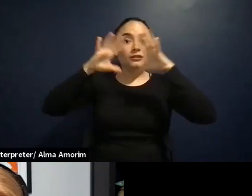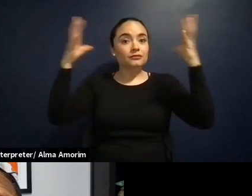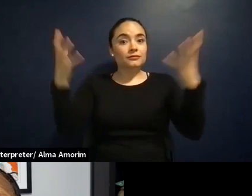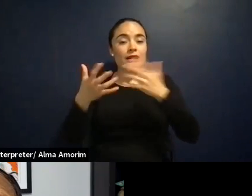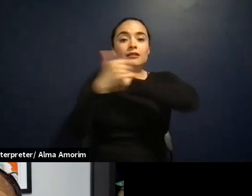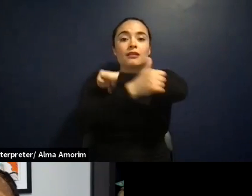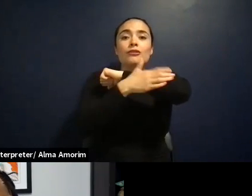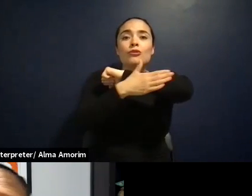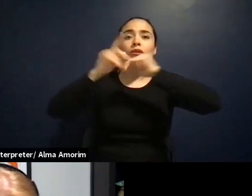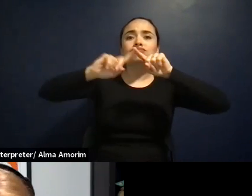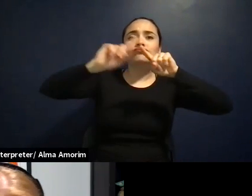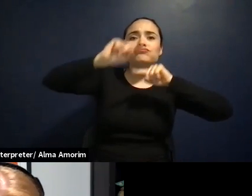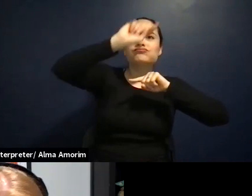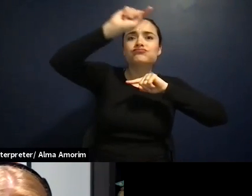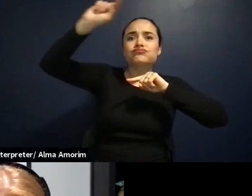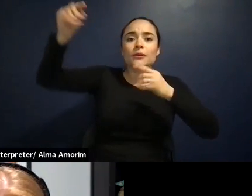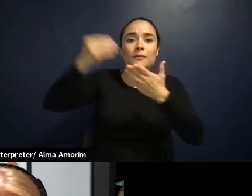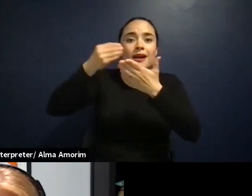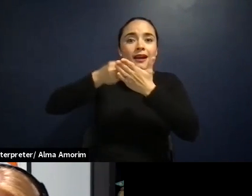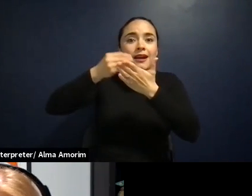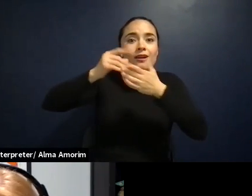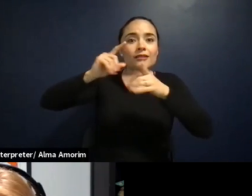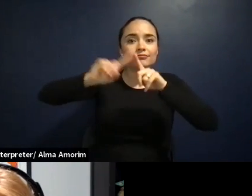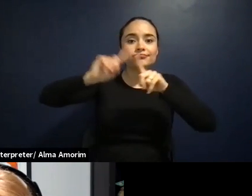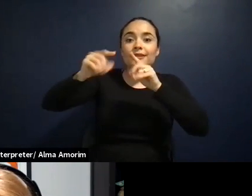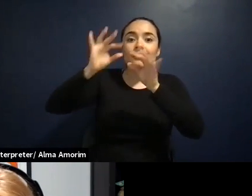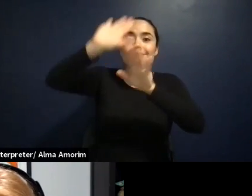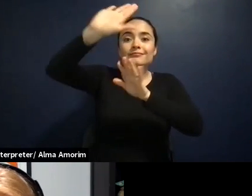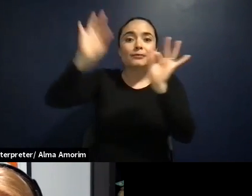dollar compares to ours, and it's up and down, up and down, but gold's always going to be important,